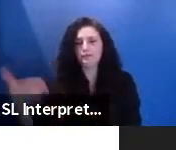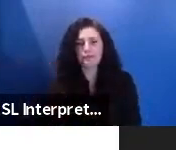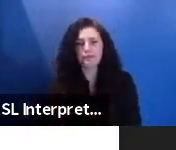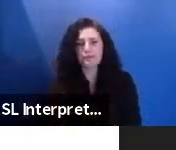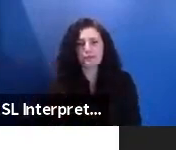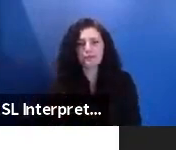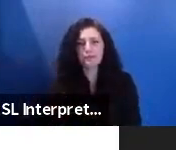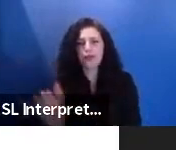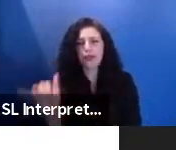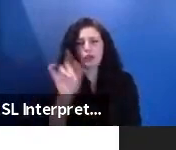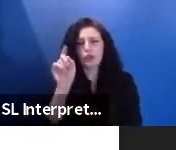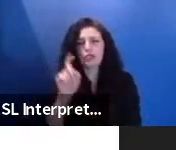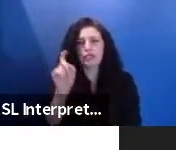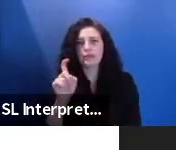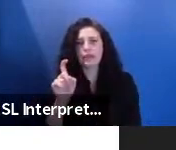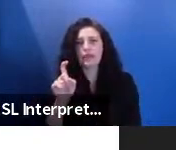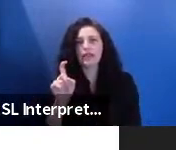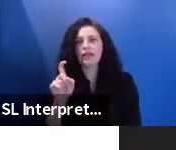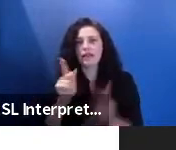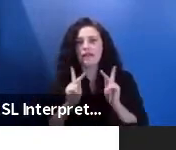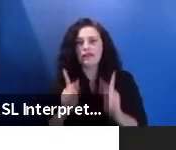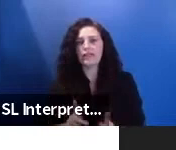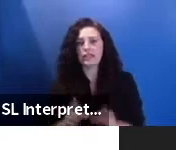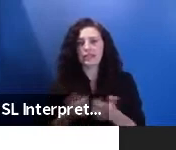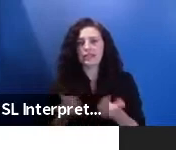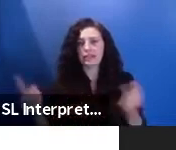There will also need to be physical distancing maintained during times while people are eating.